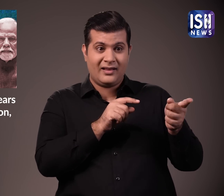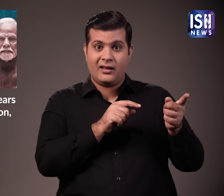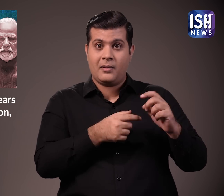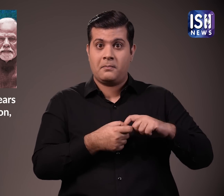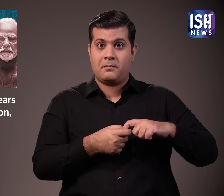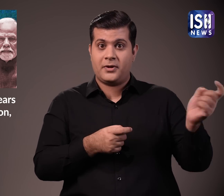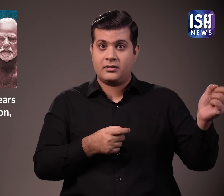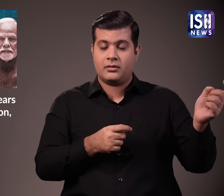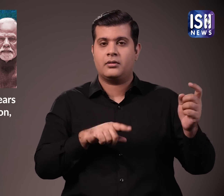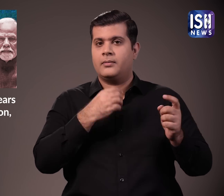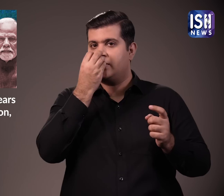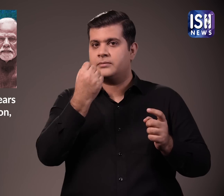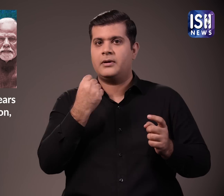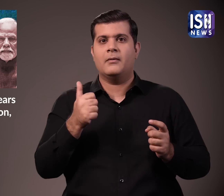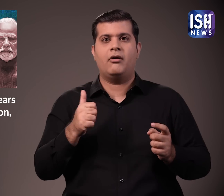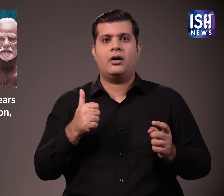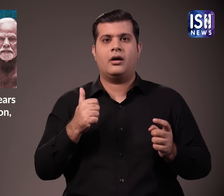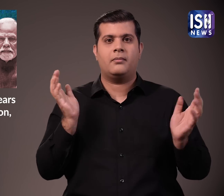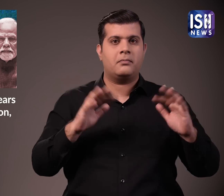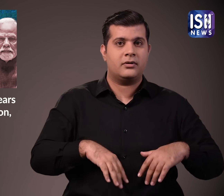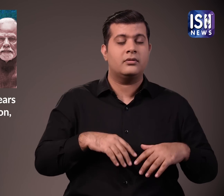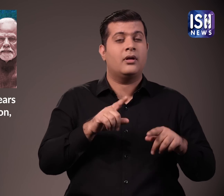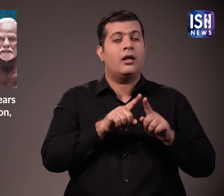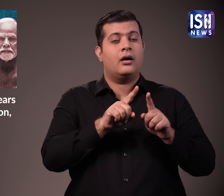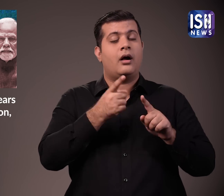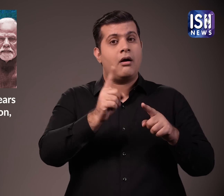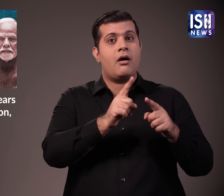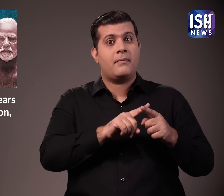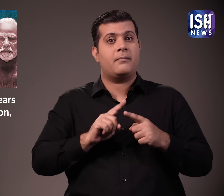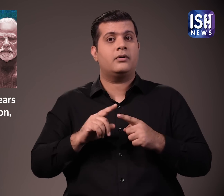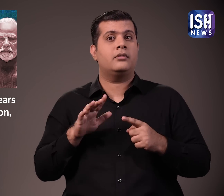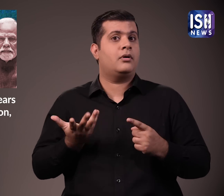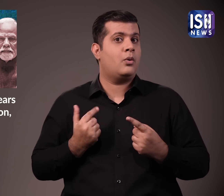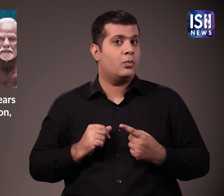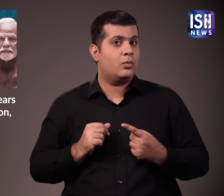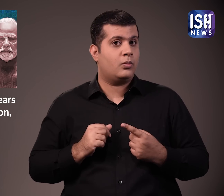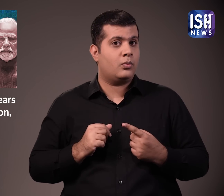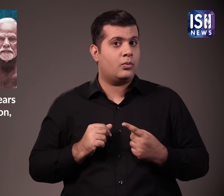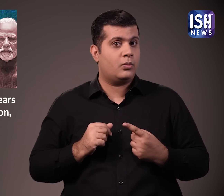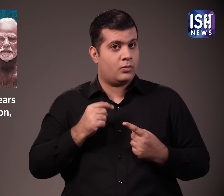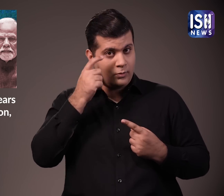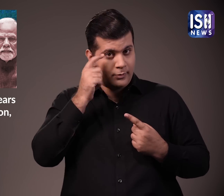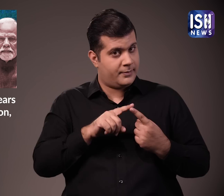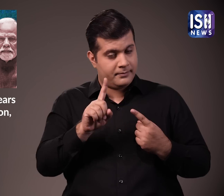If they quit the alliance, government will collapse as BJP will not have the majority. In case if something like this happens, what can be done?